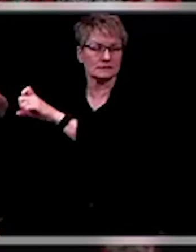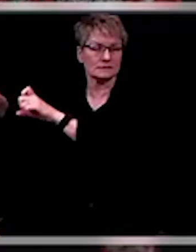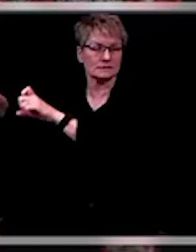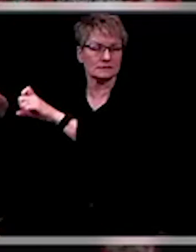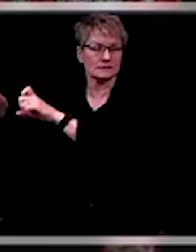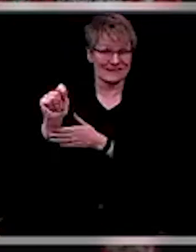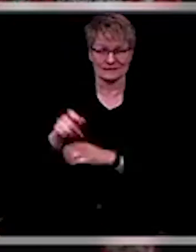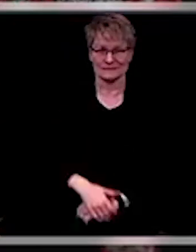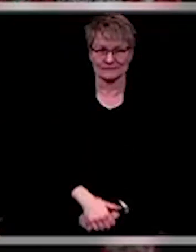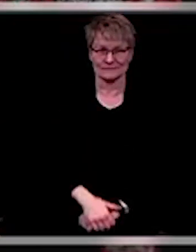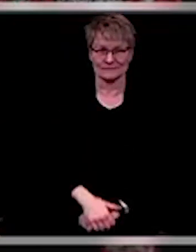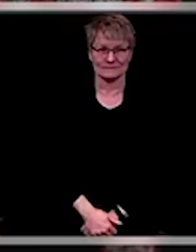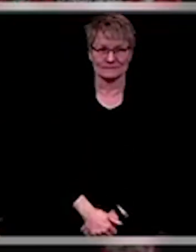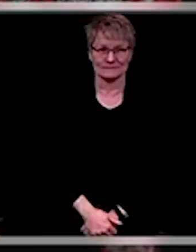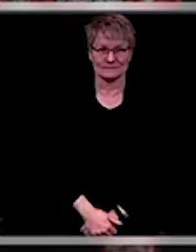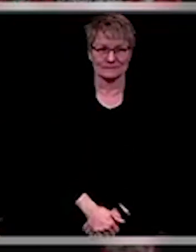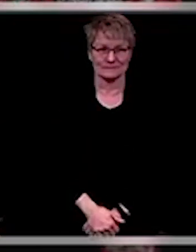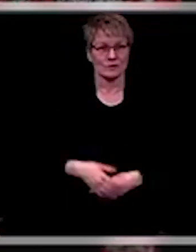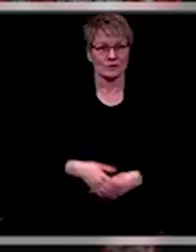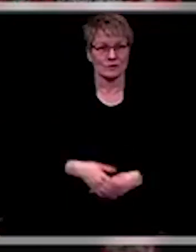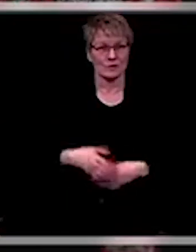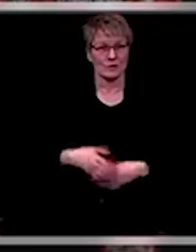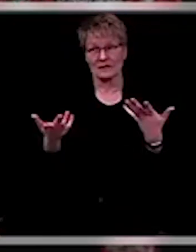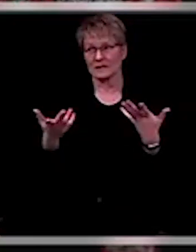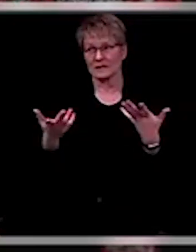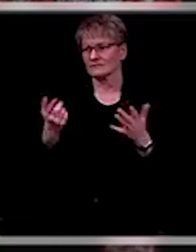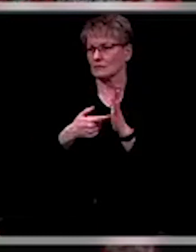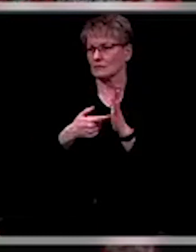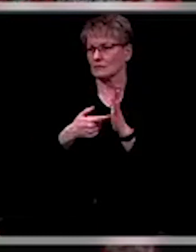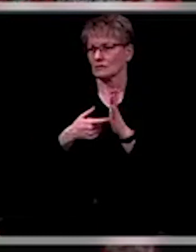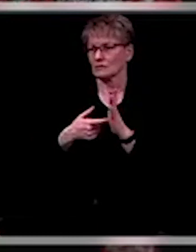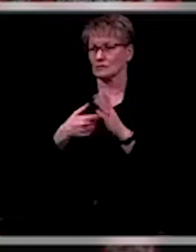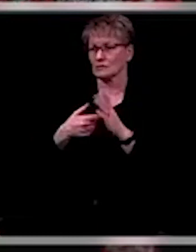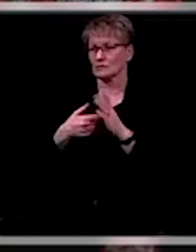then we package them up and send them to the lab to get tested with a one or two day turnaround.